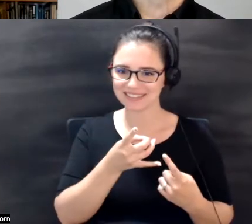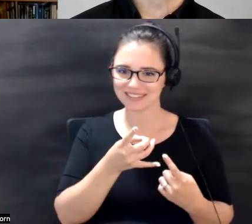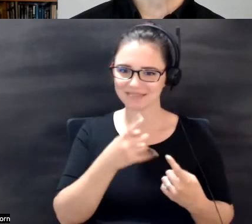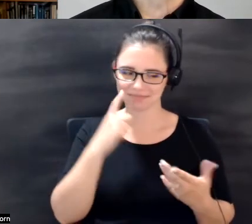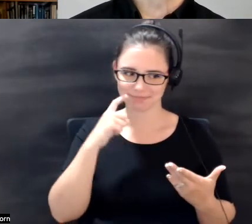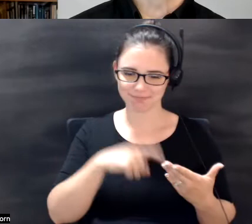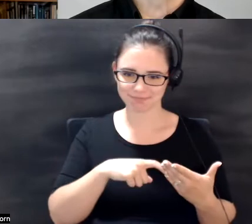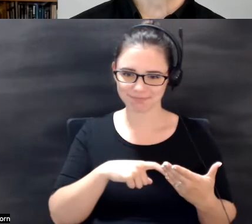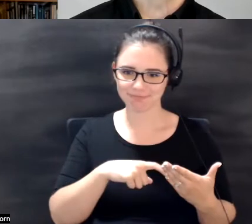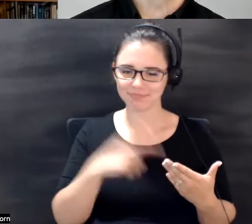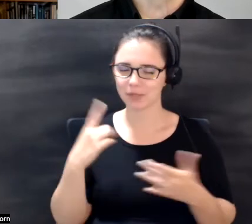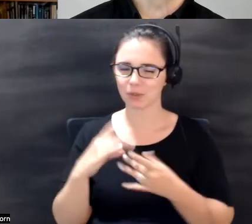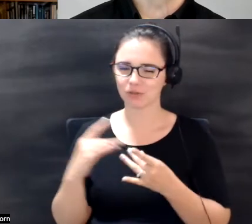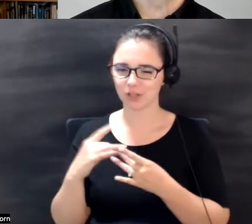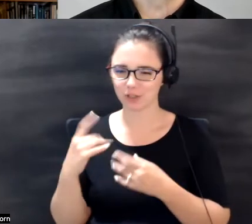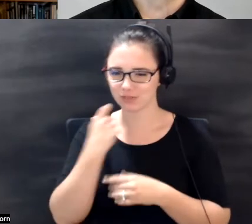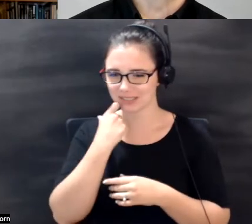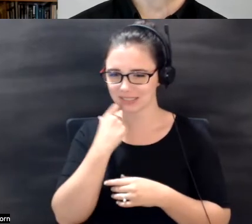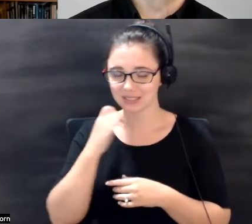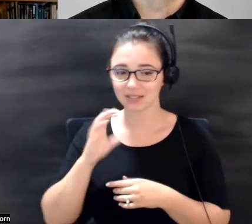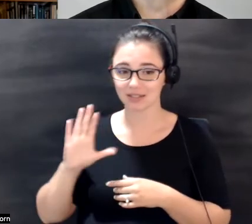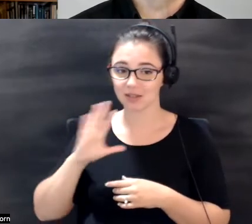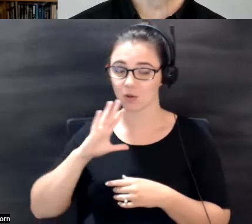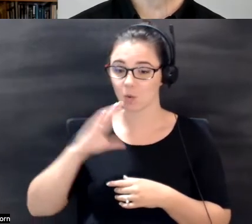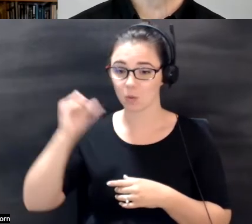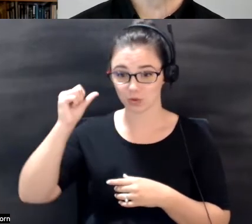you know, someone shared with me how their their older father read the book,